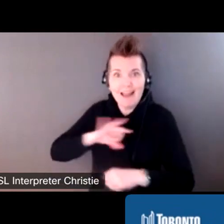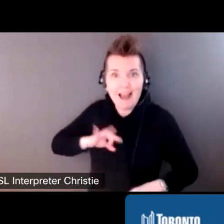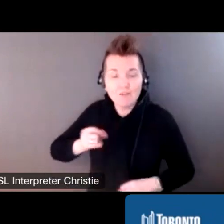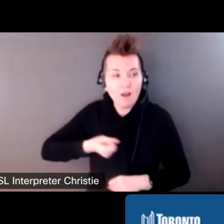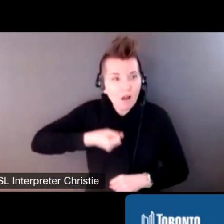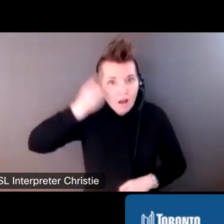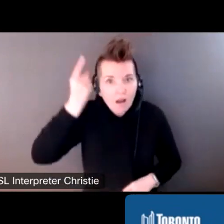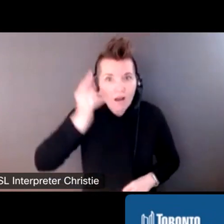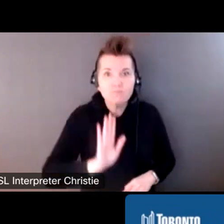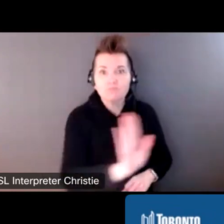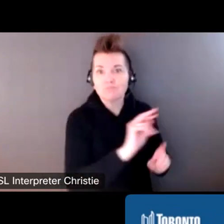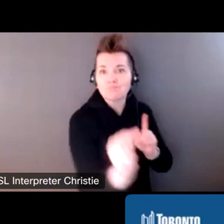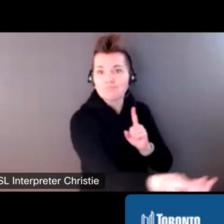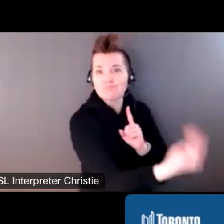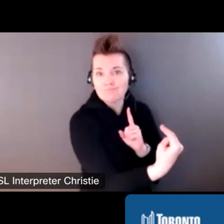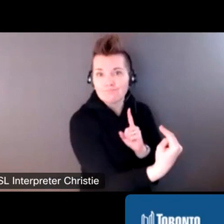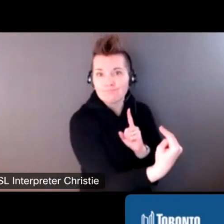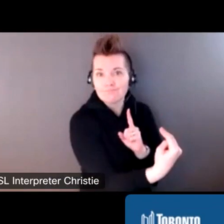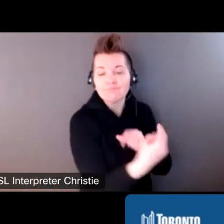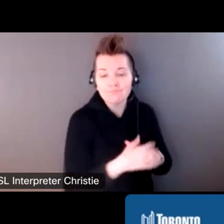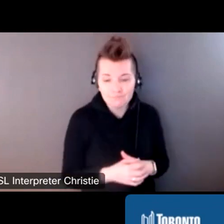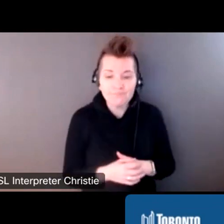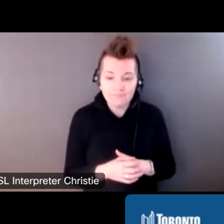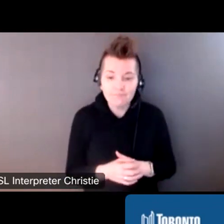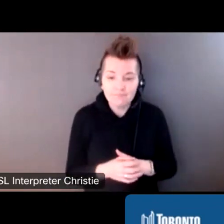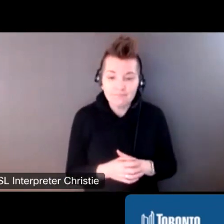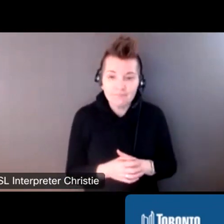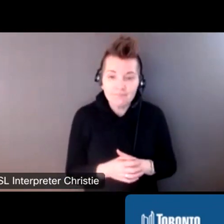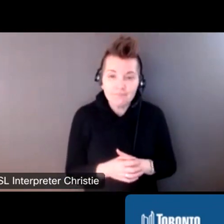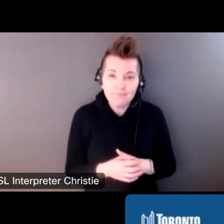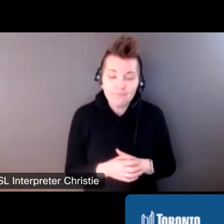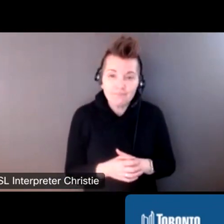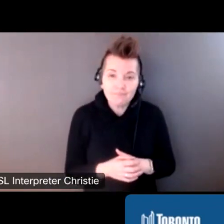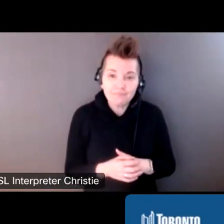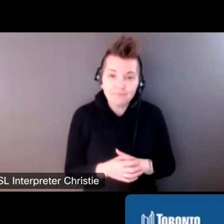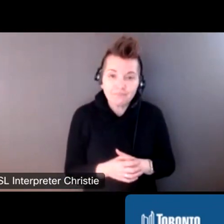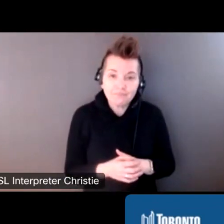And so I really, really want to take advantage of the opportunity for greater engagement